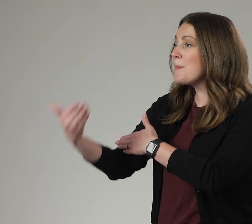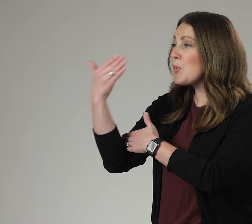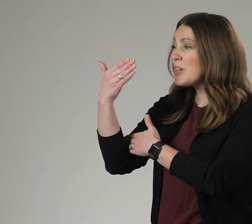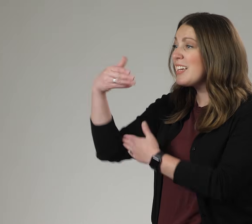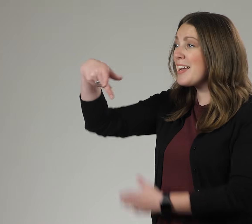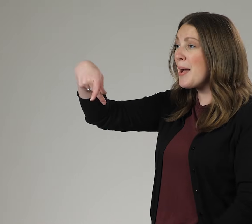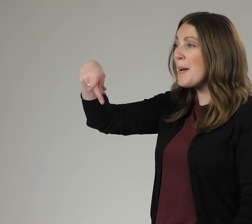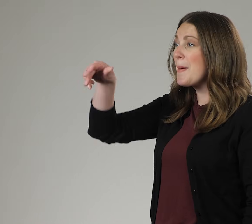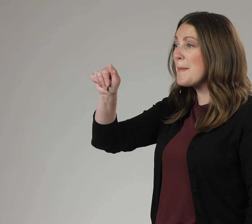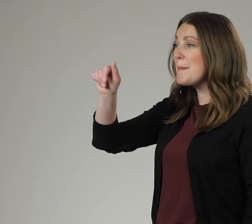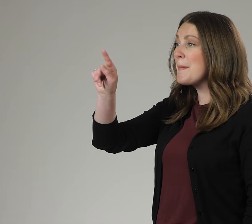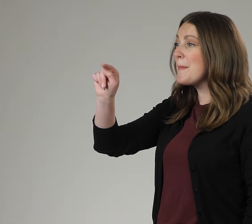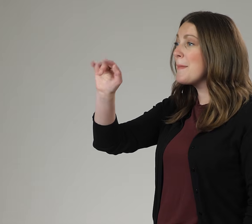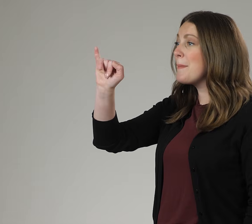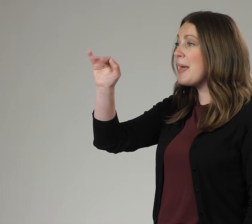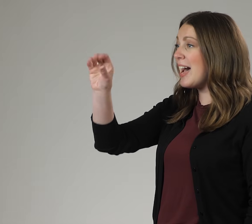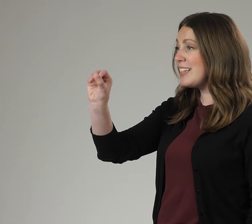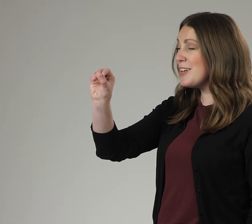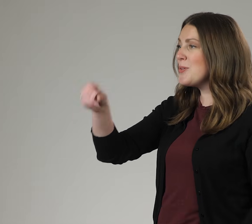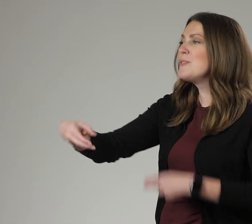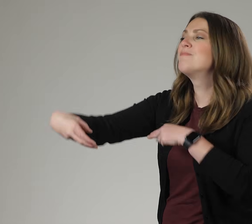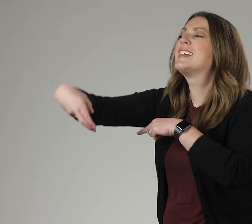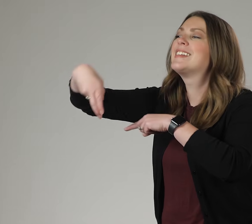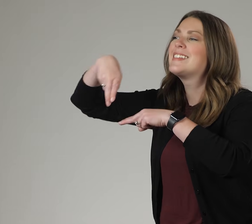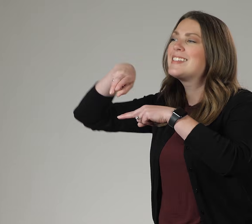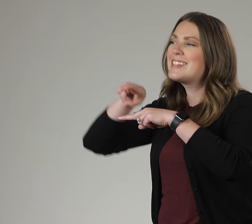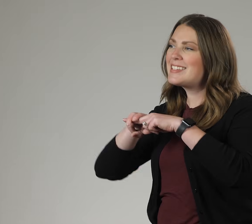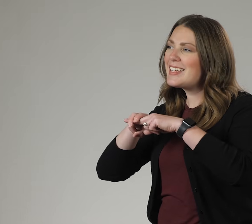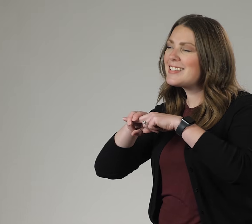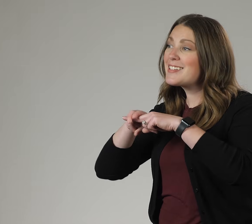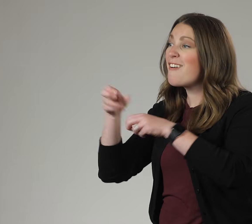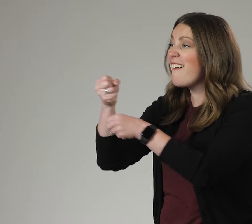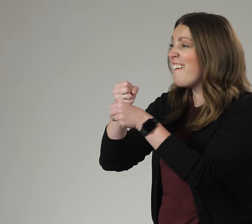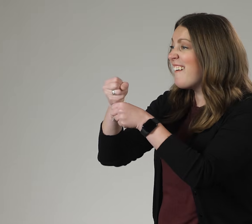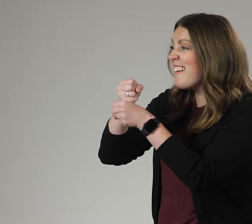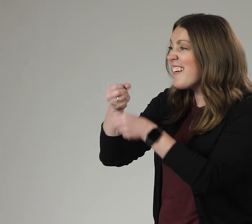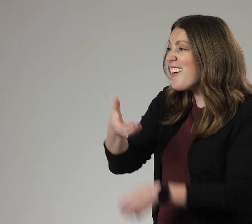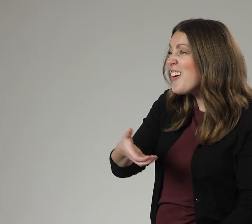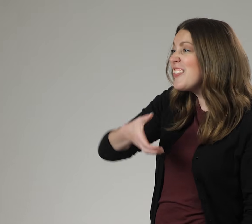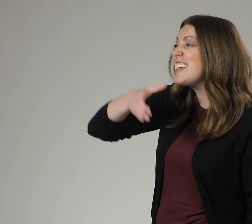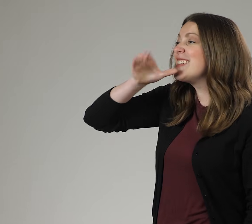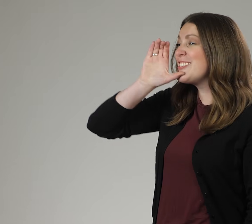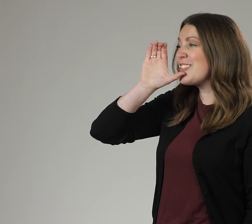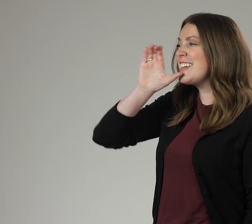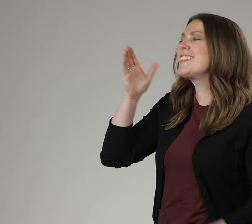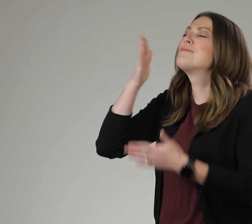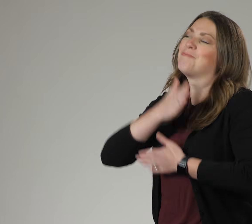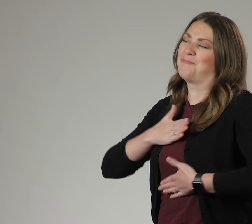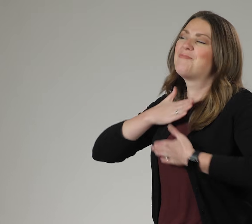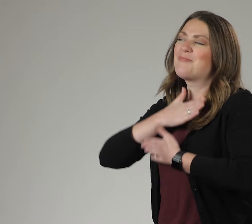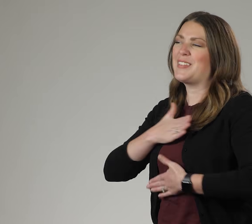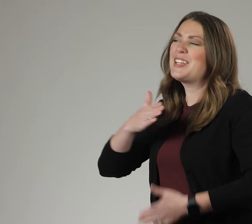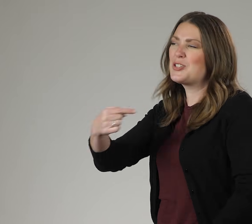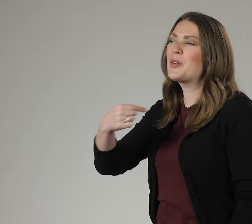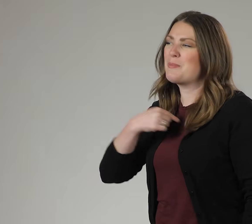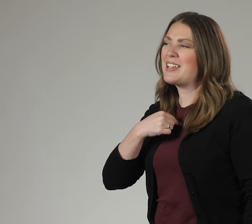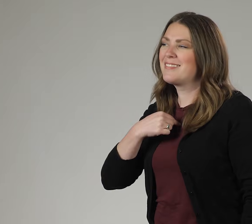'Morning patio sit coffee drink enjoy me'.